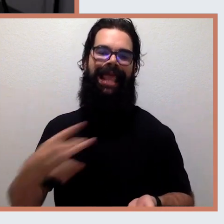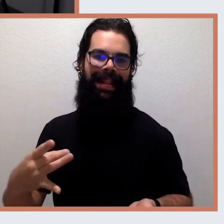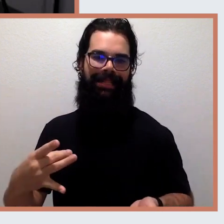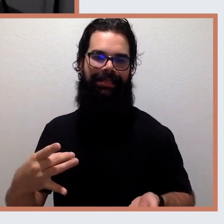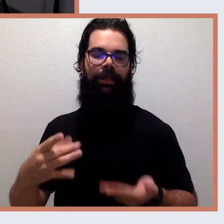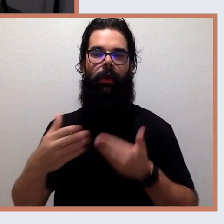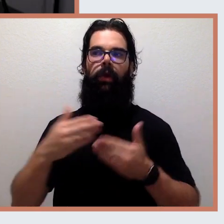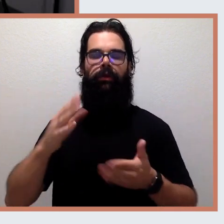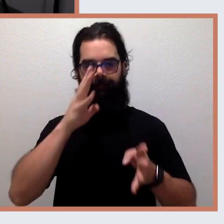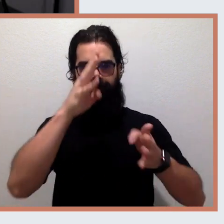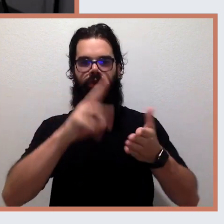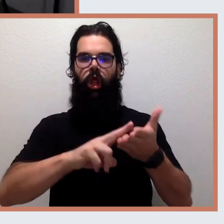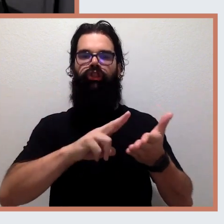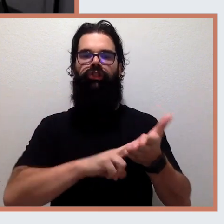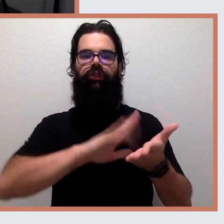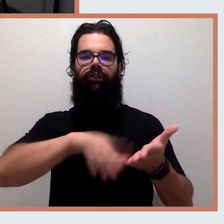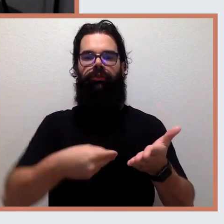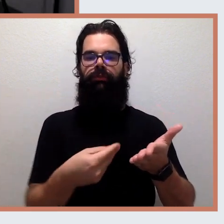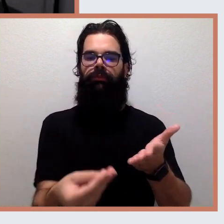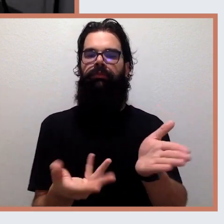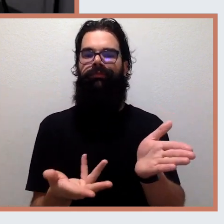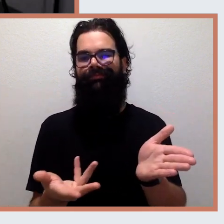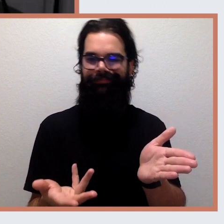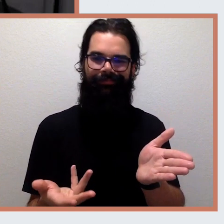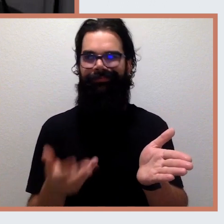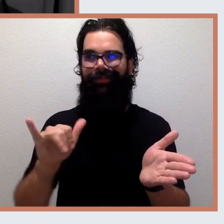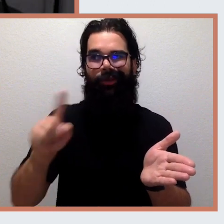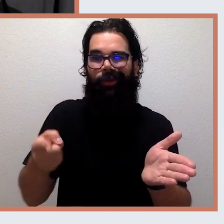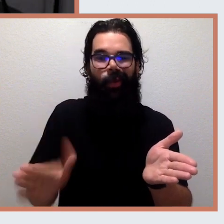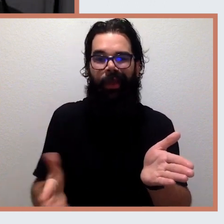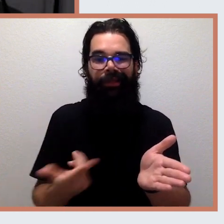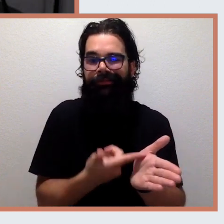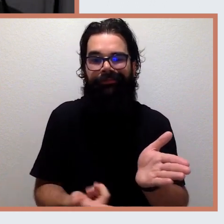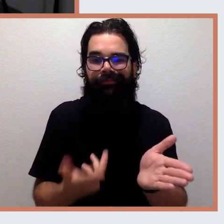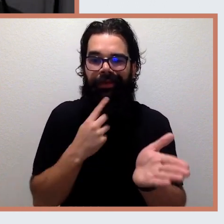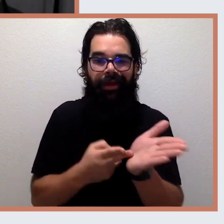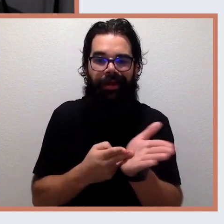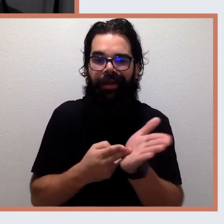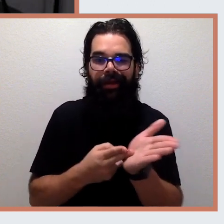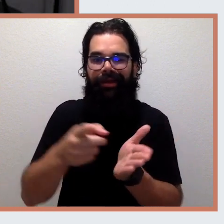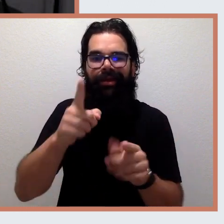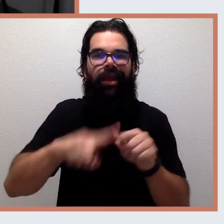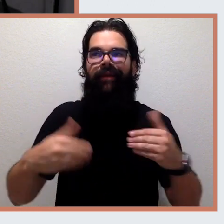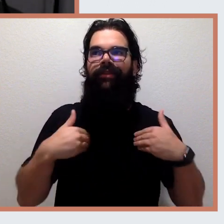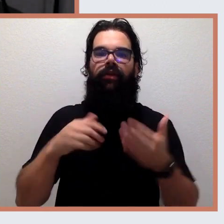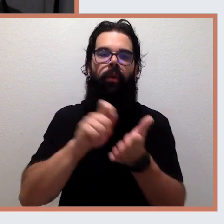is that they hire people like us from all types to create content for us, right.